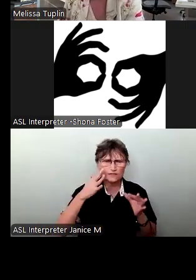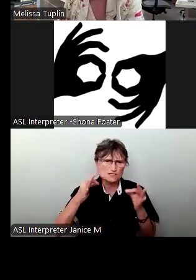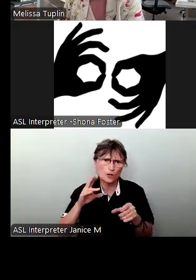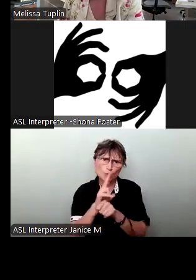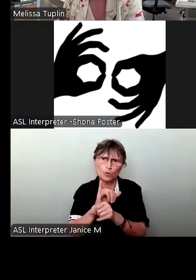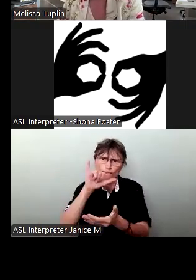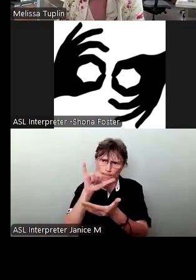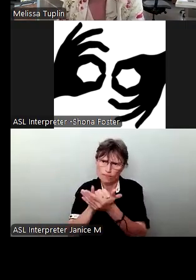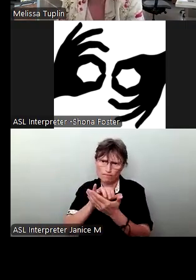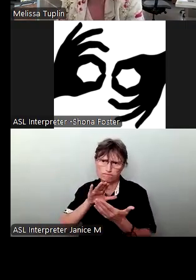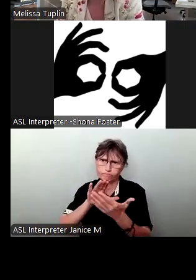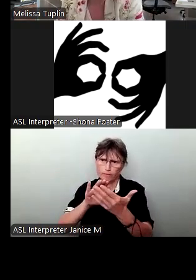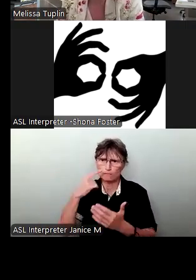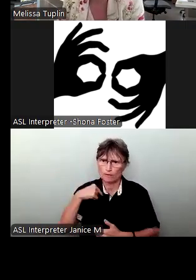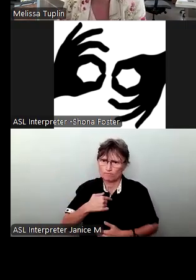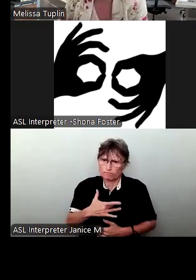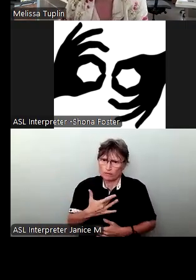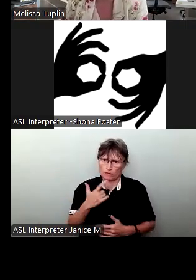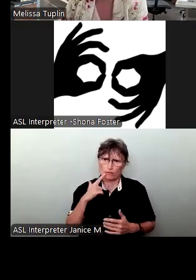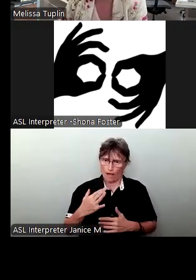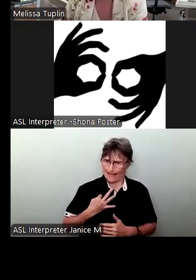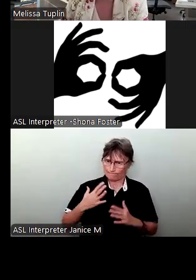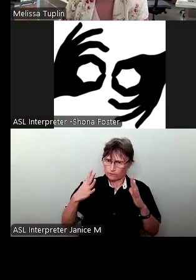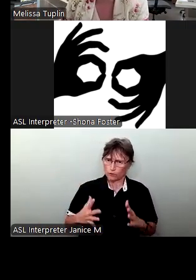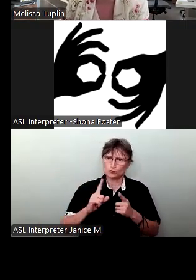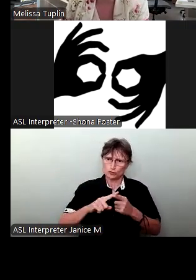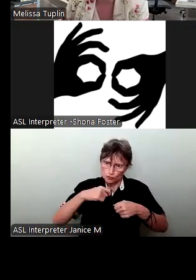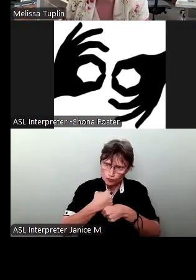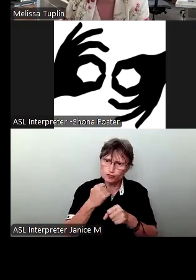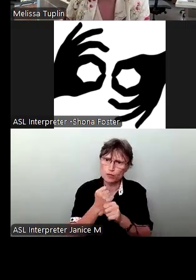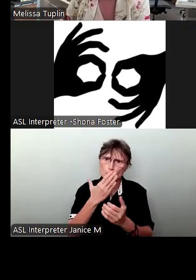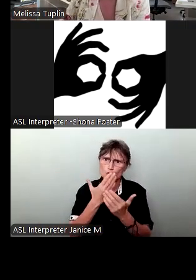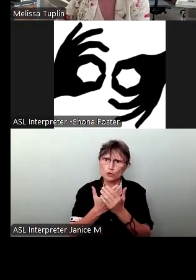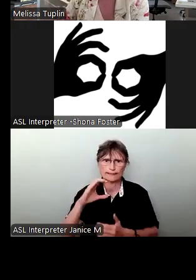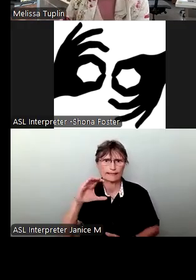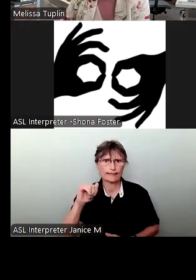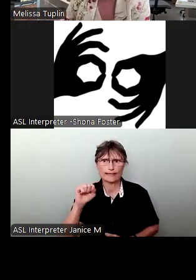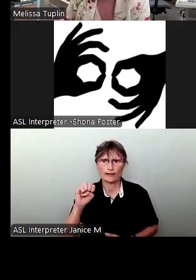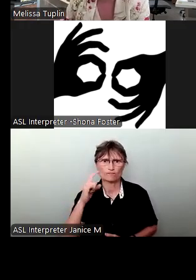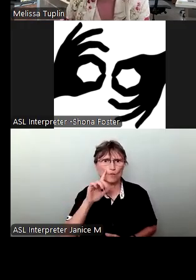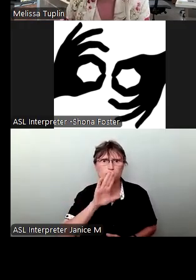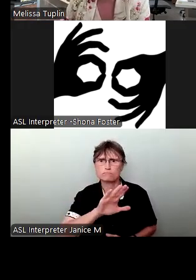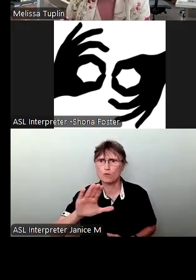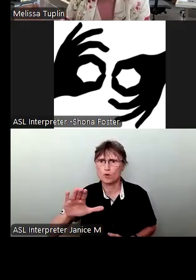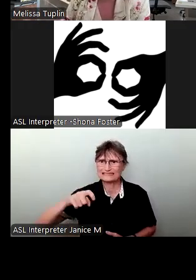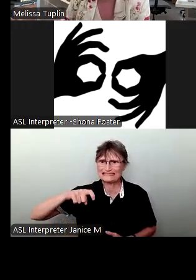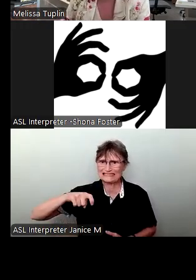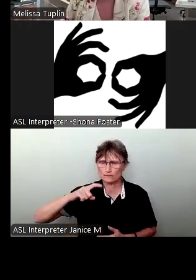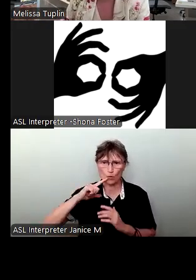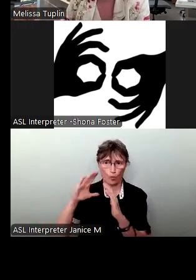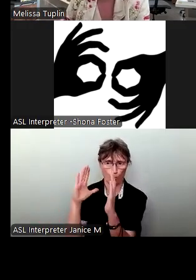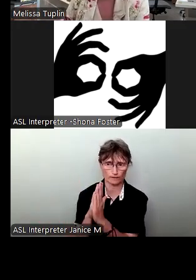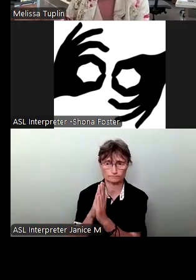effort and work in to make a case for your funding request. I'll be really transparent to say that